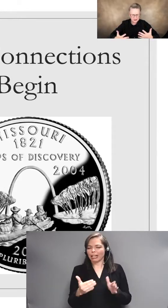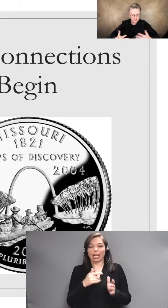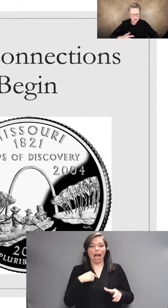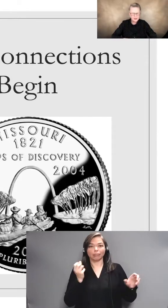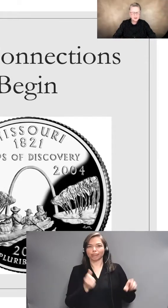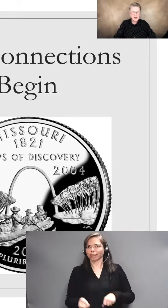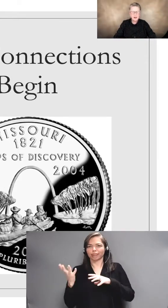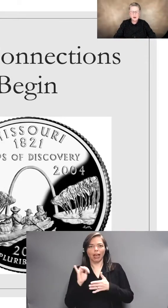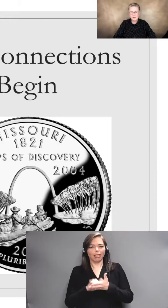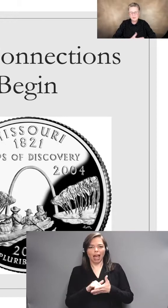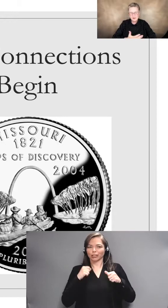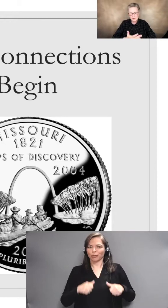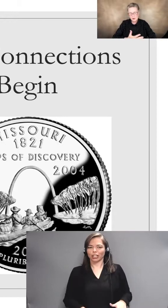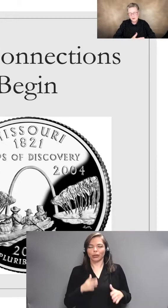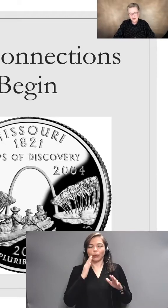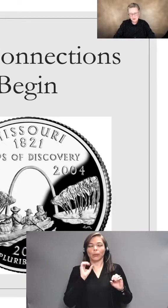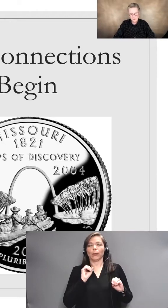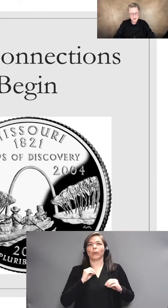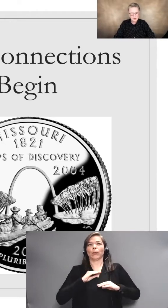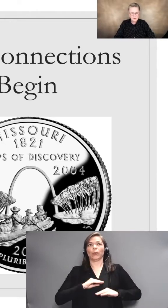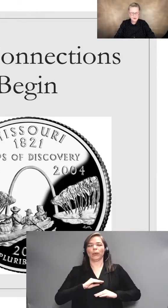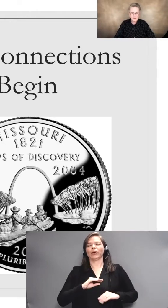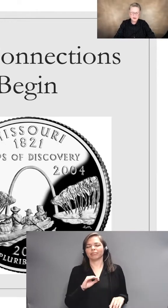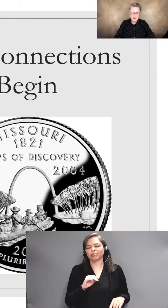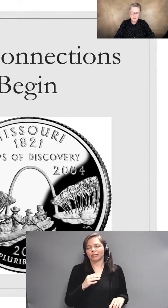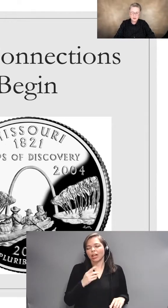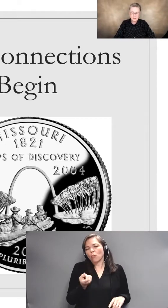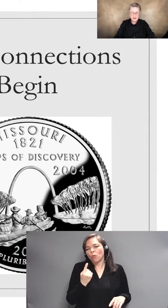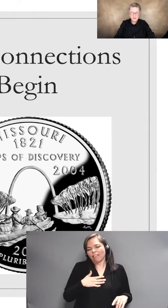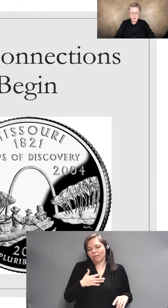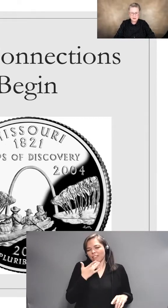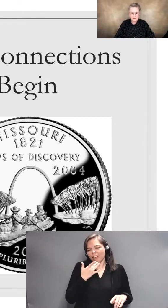anyway, it was one of my favorite sweatshirts, but now I look back and